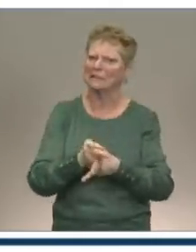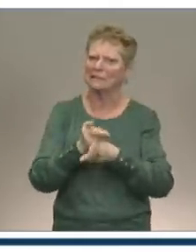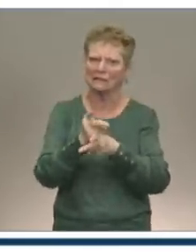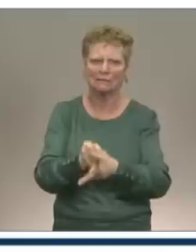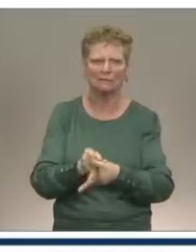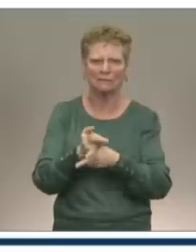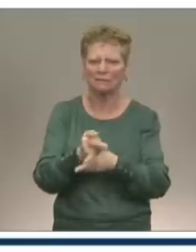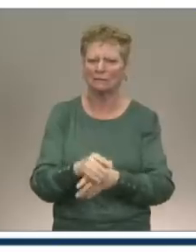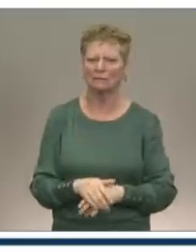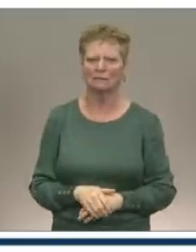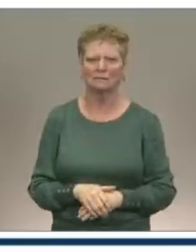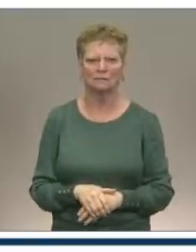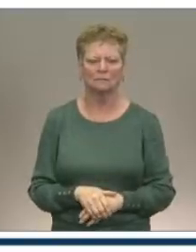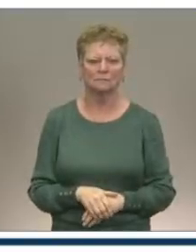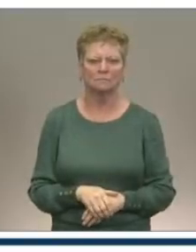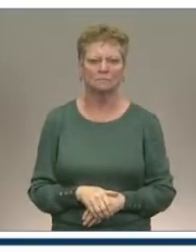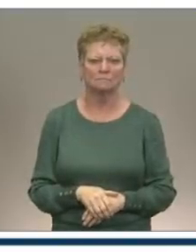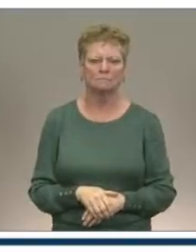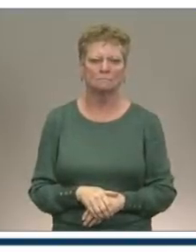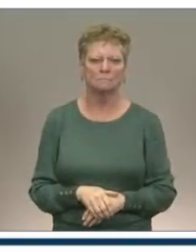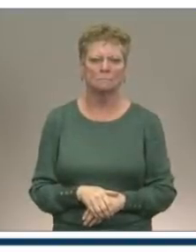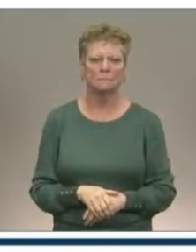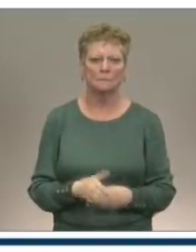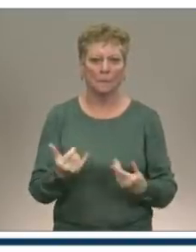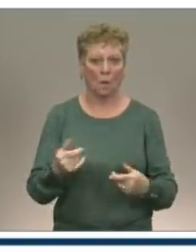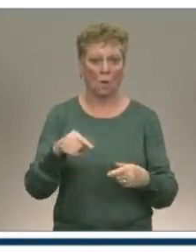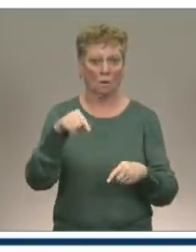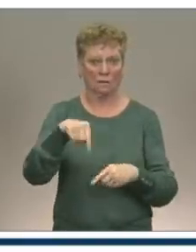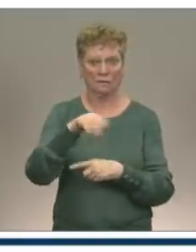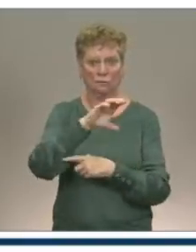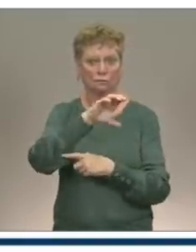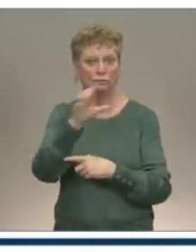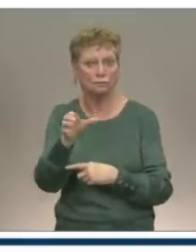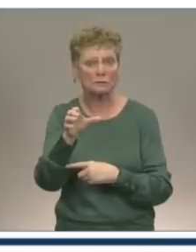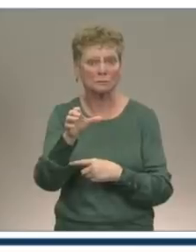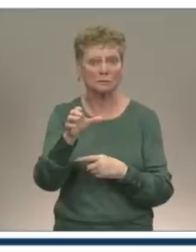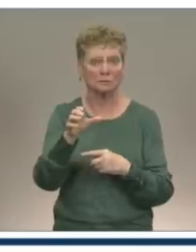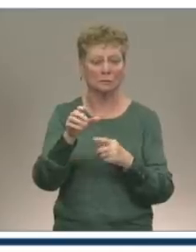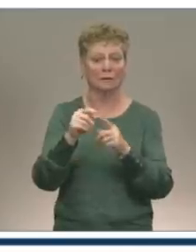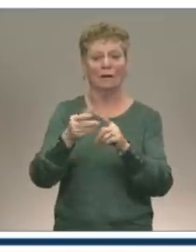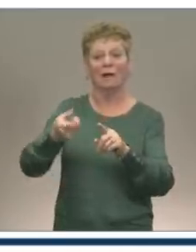we can do a lot more uh this christmas and this holiday season than we were able to do last year